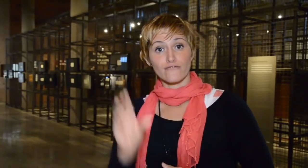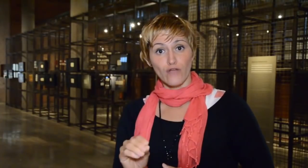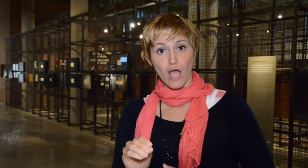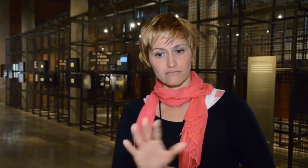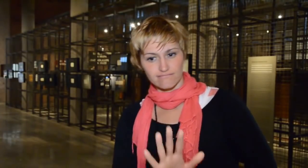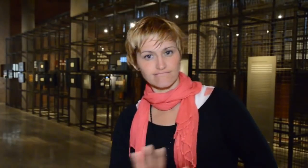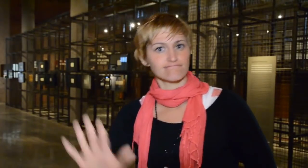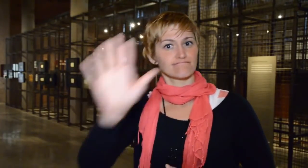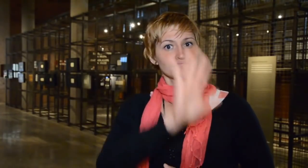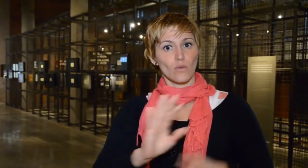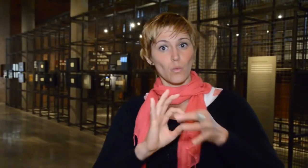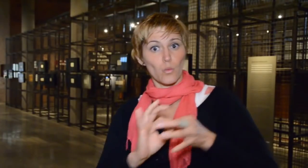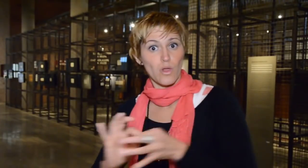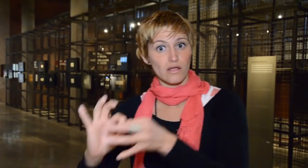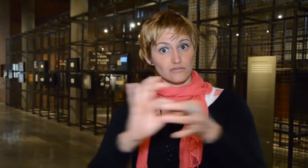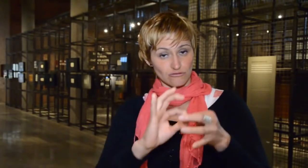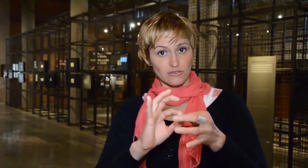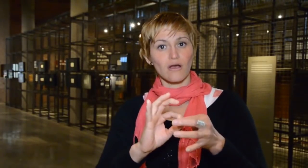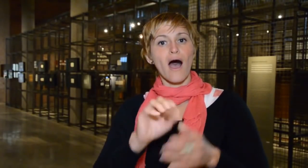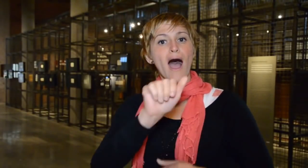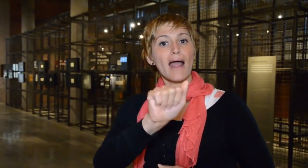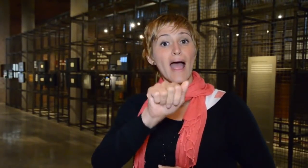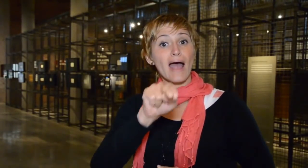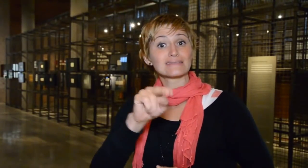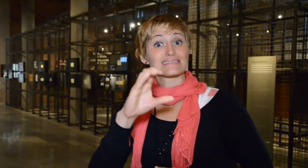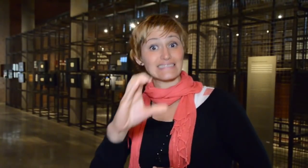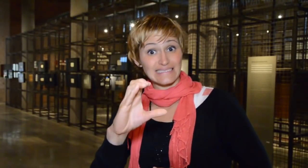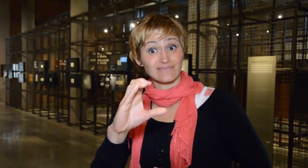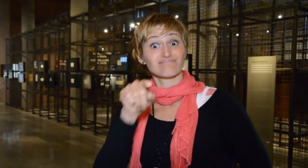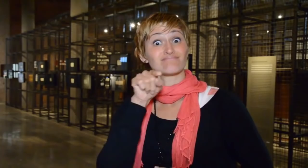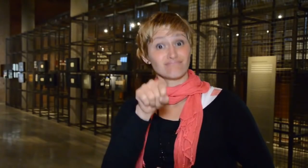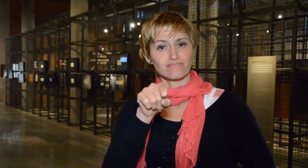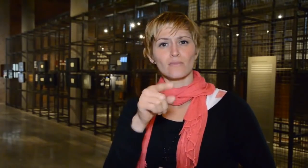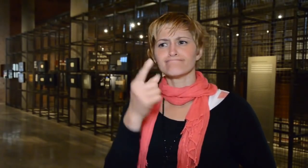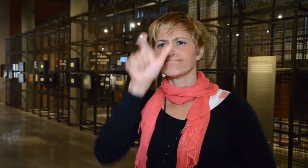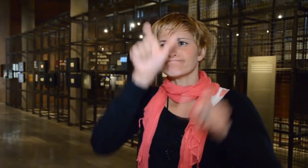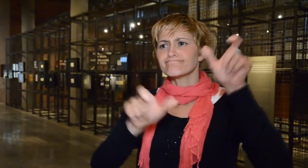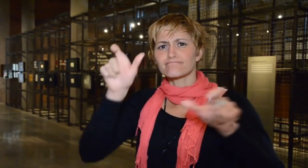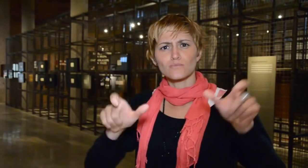and called African National Congress (ANC) and contained